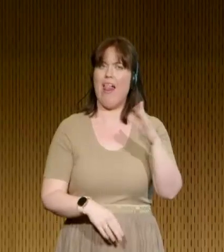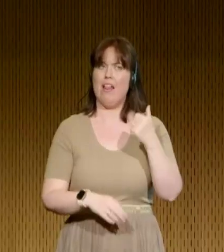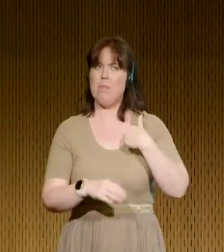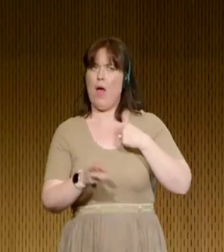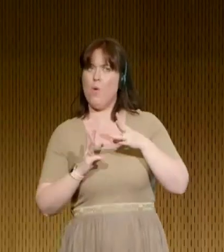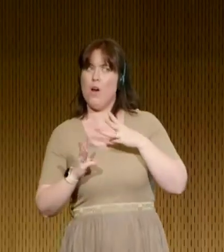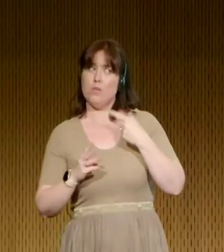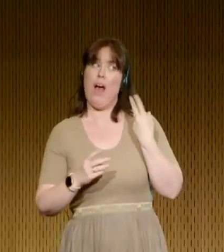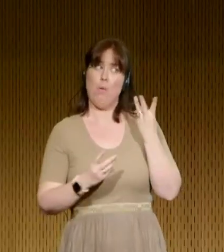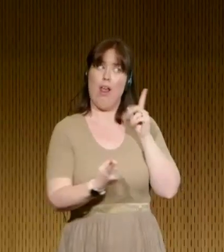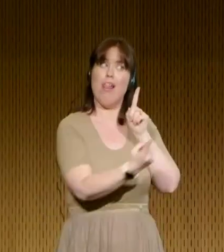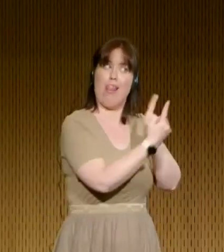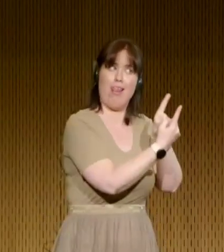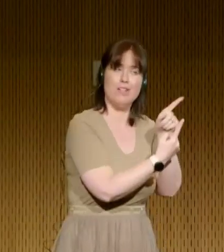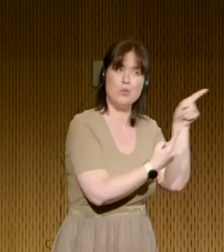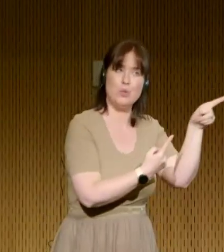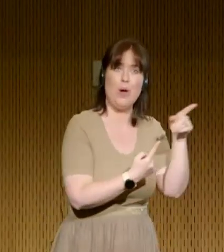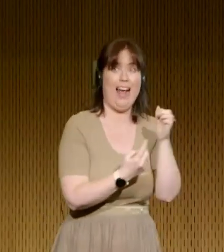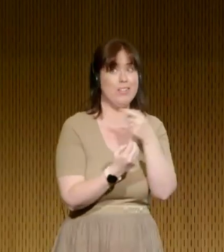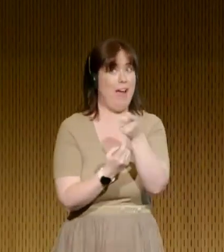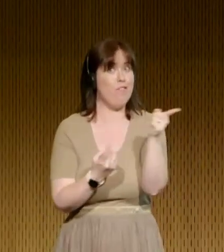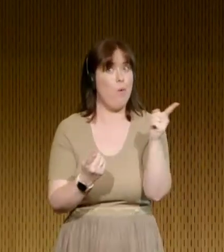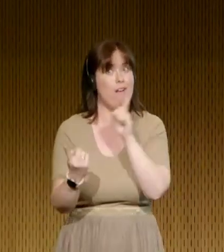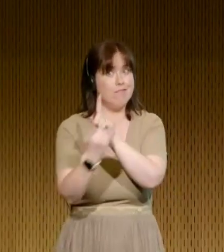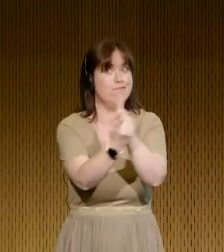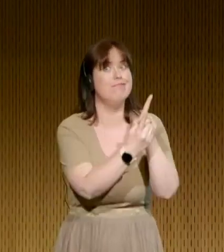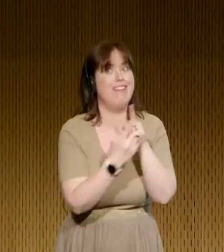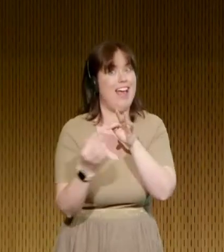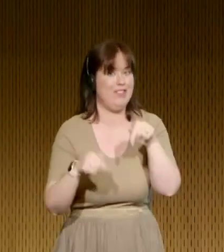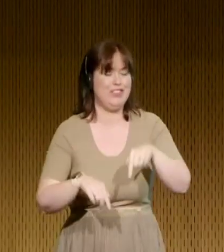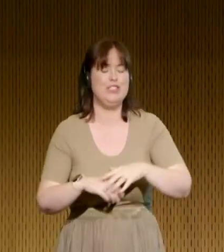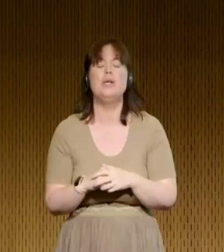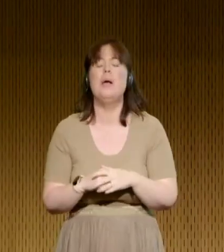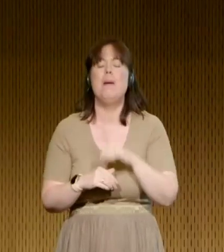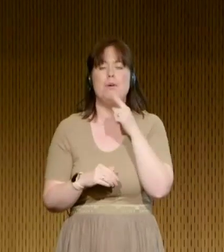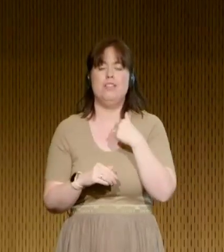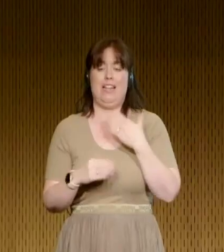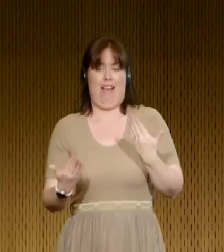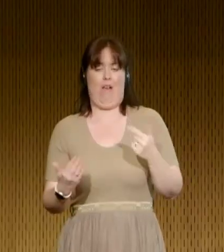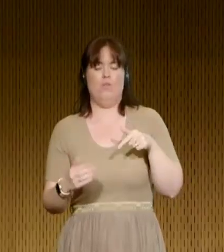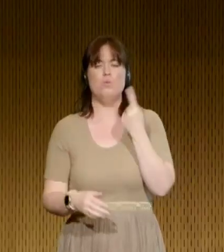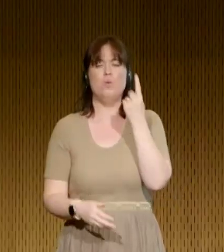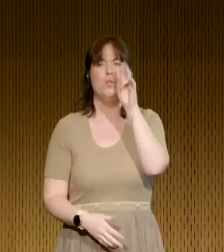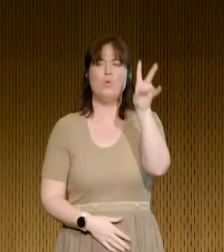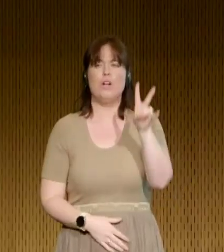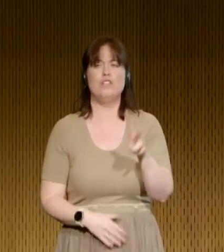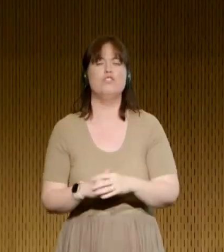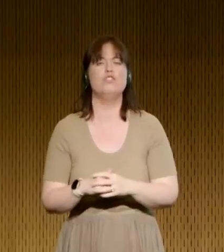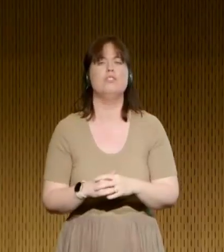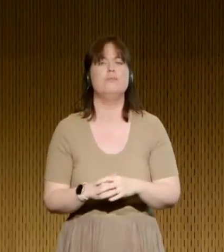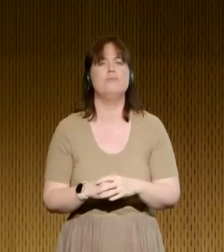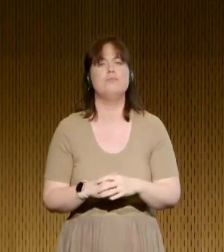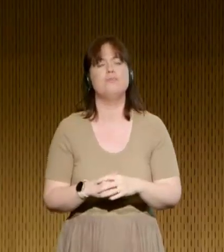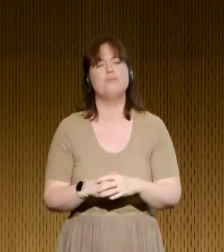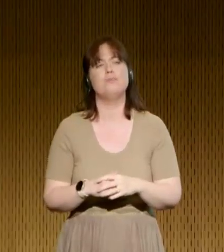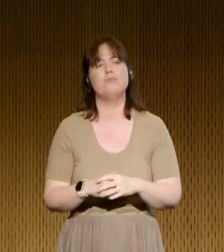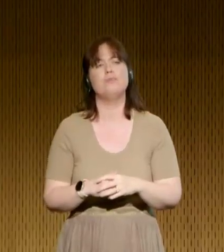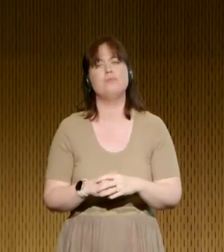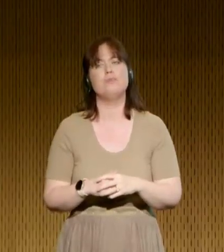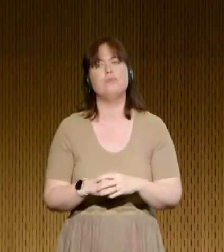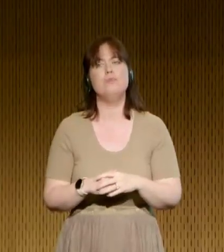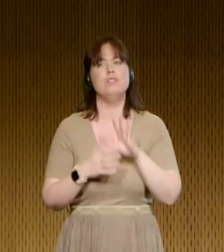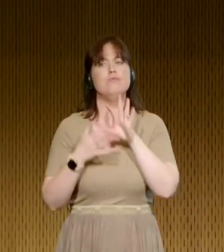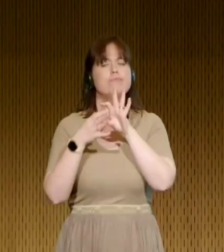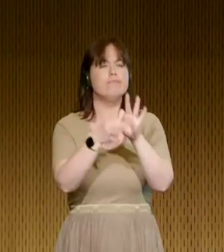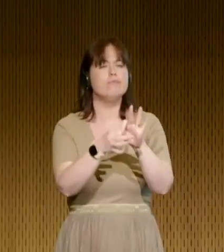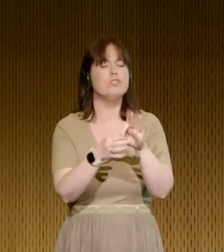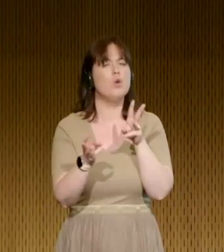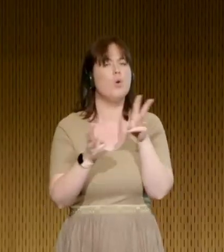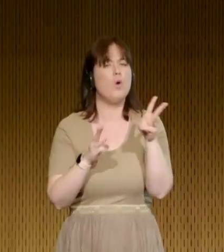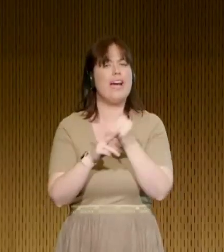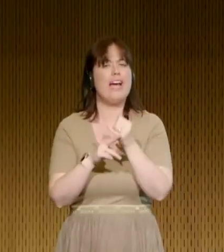to you, Lisa, and everyone else after this. But in relation Anita to your work in Dundalk, can I